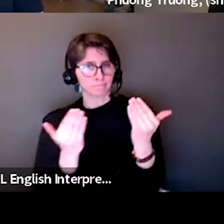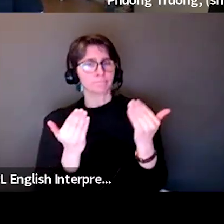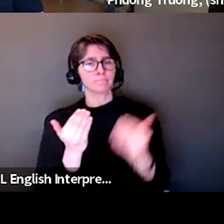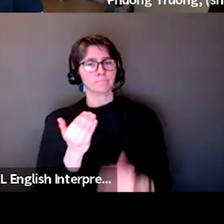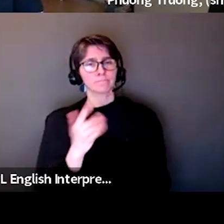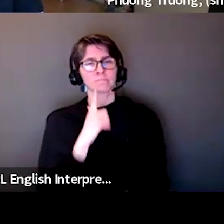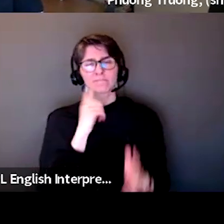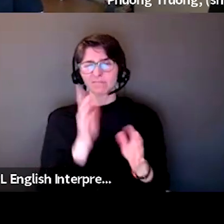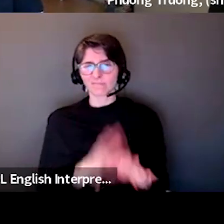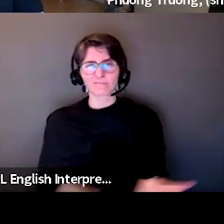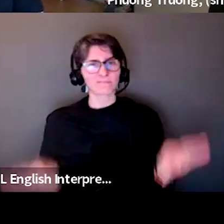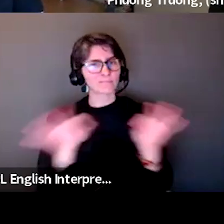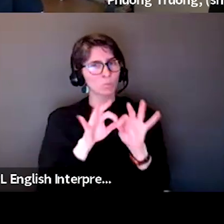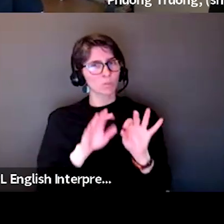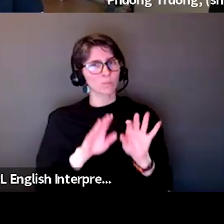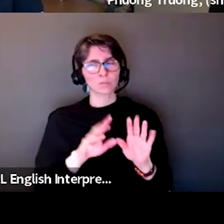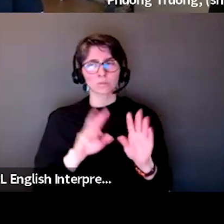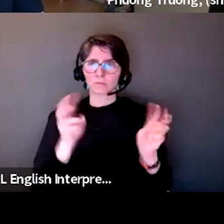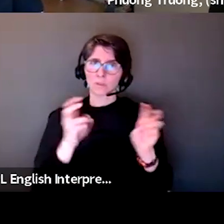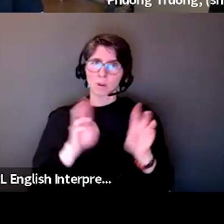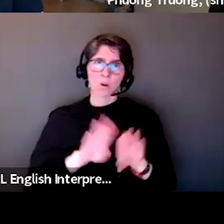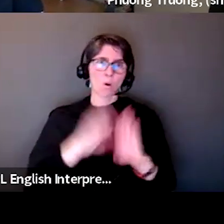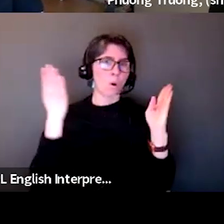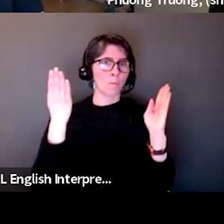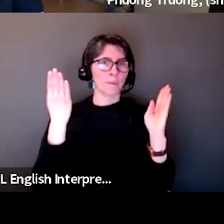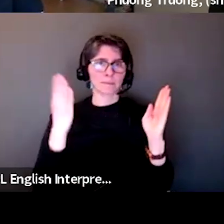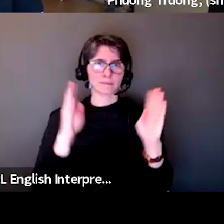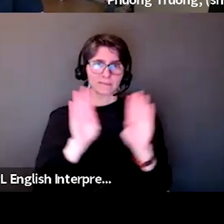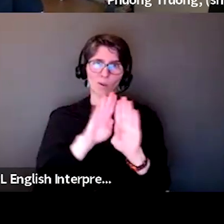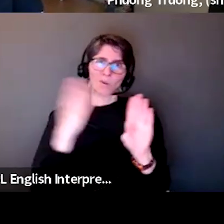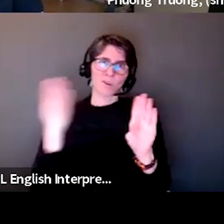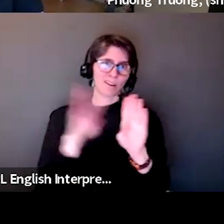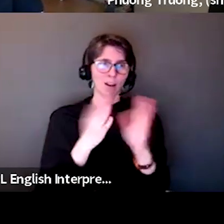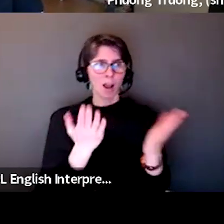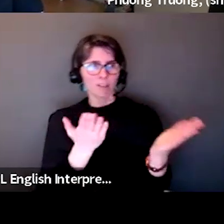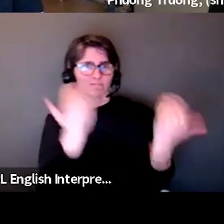to keep, kind of, an open door policy and just make sure that people are feeling comfortable